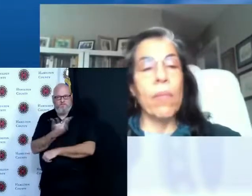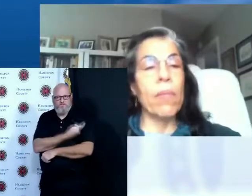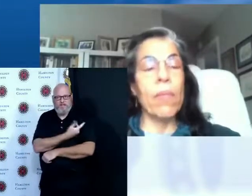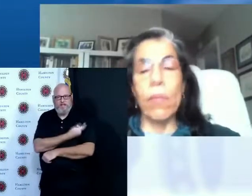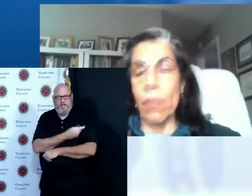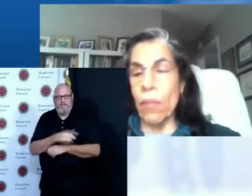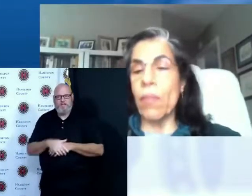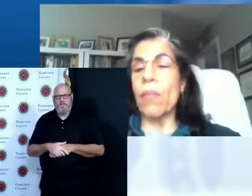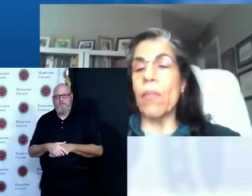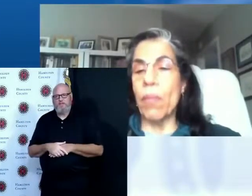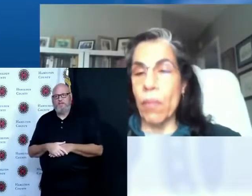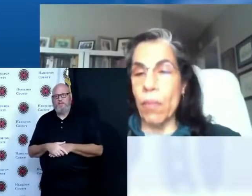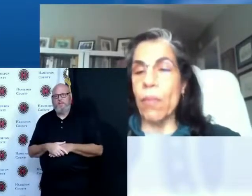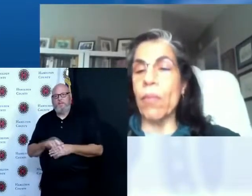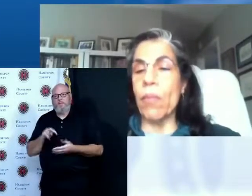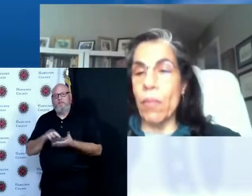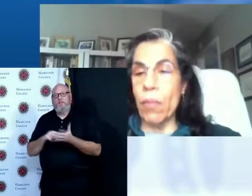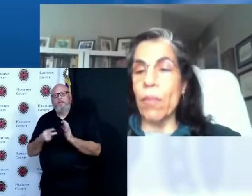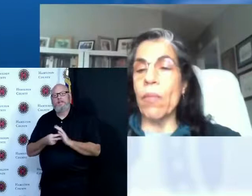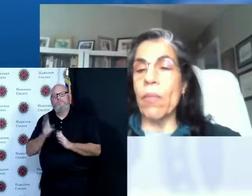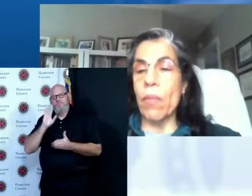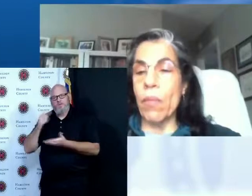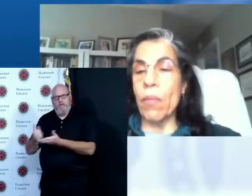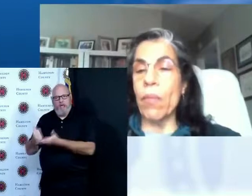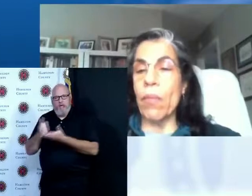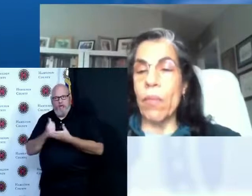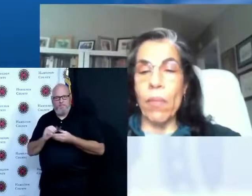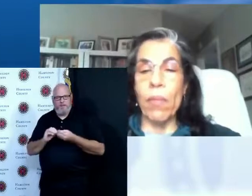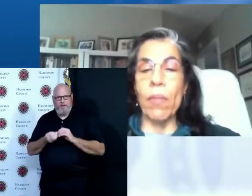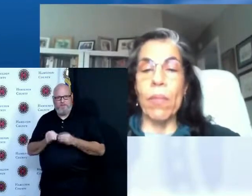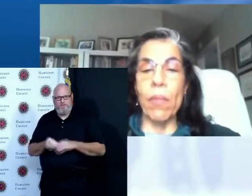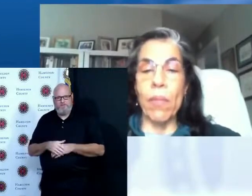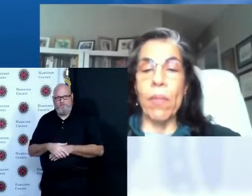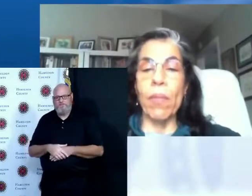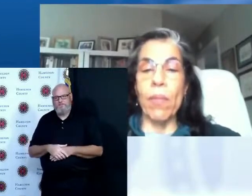on our numbers as Commissioner Driehaus shared earlier the Governor's plan worked first with